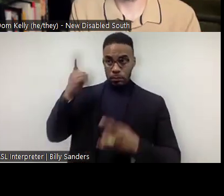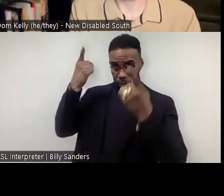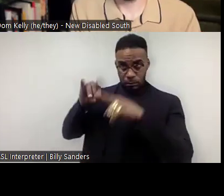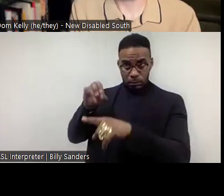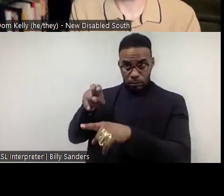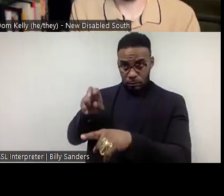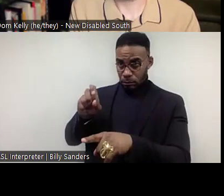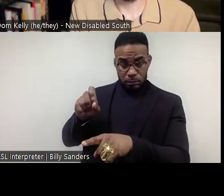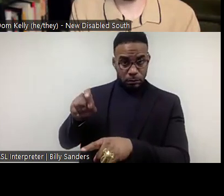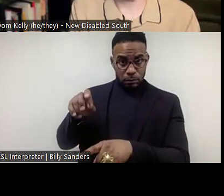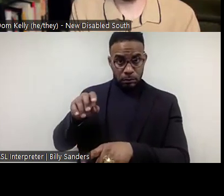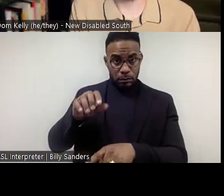All right.